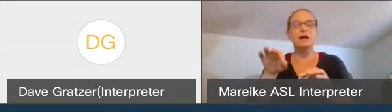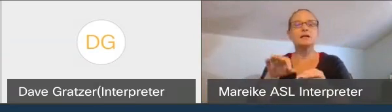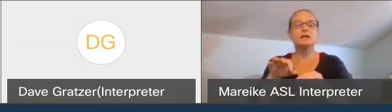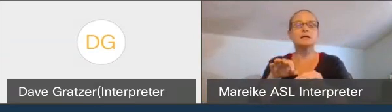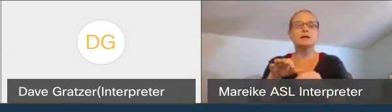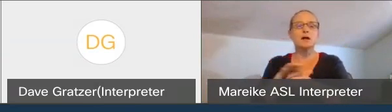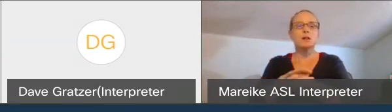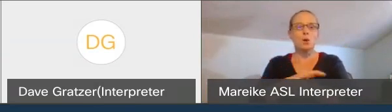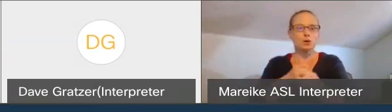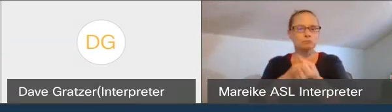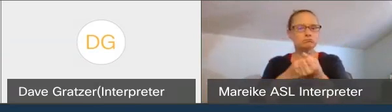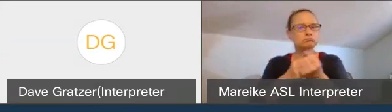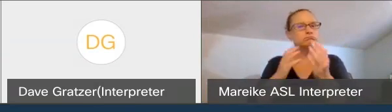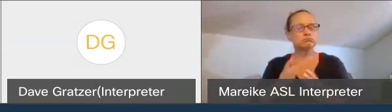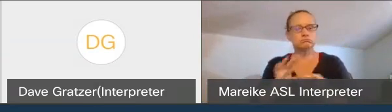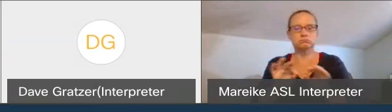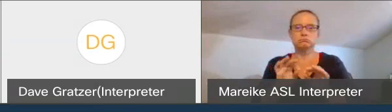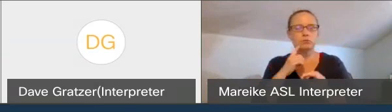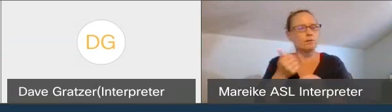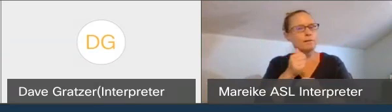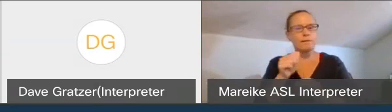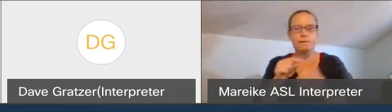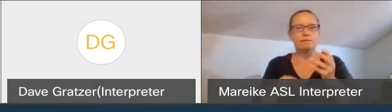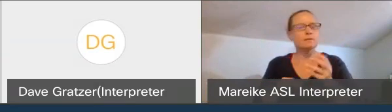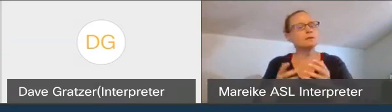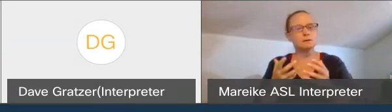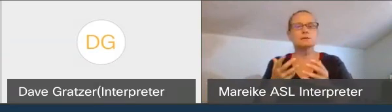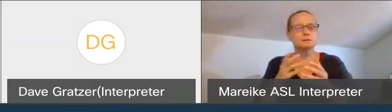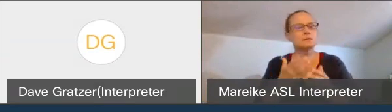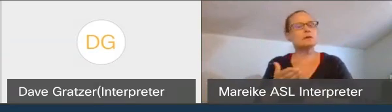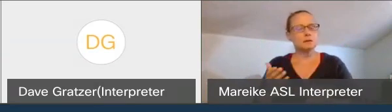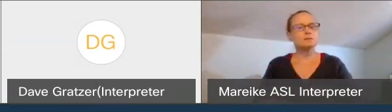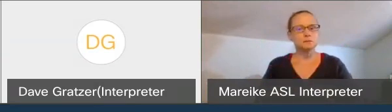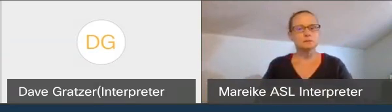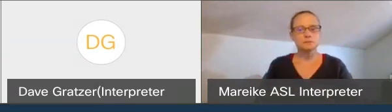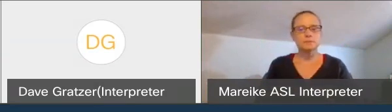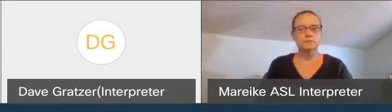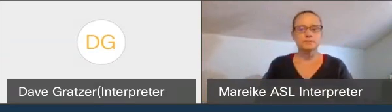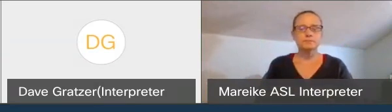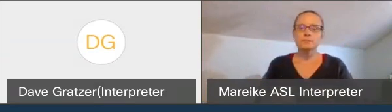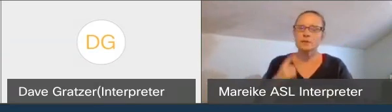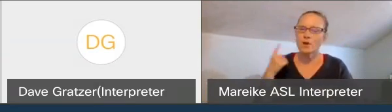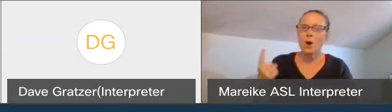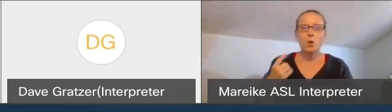is really important in any of these kinds of, uh, things. There's a-- there are always police officers